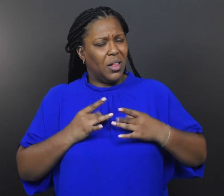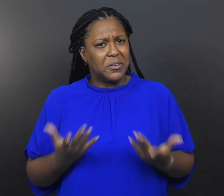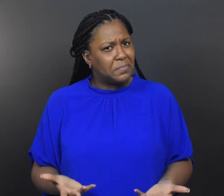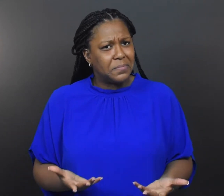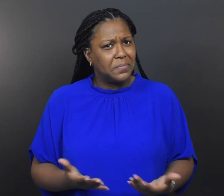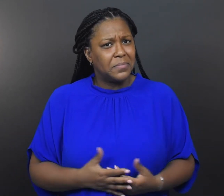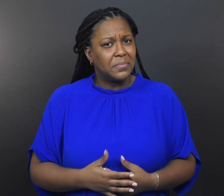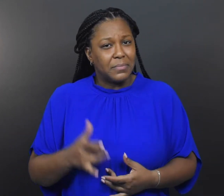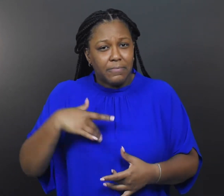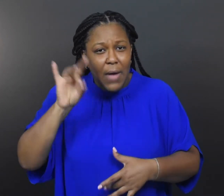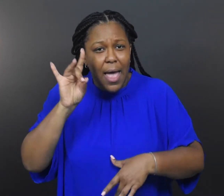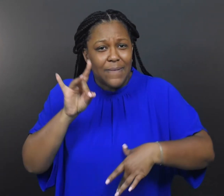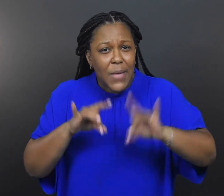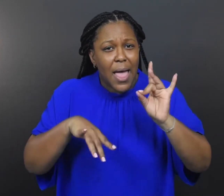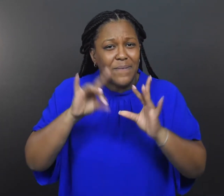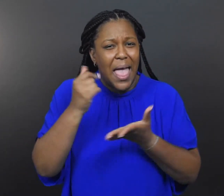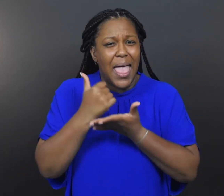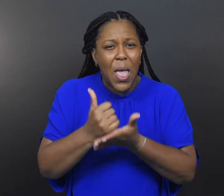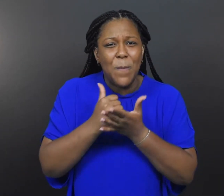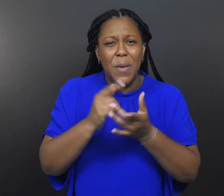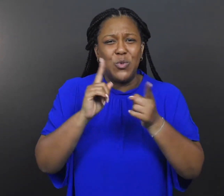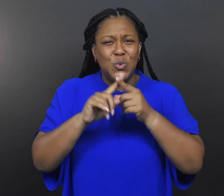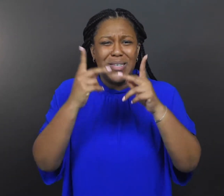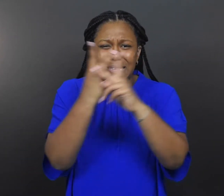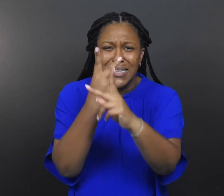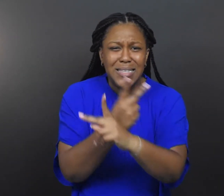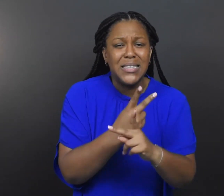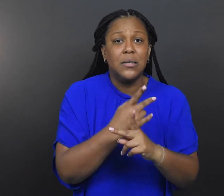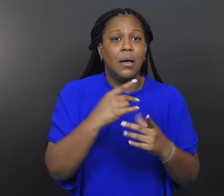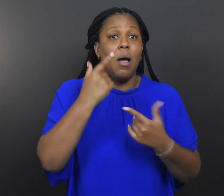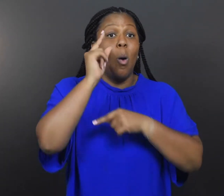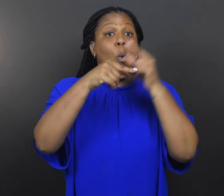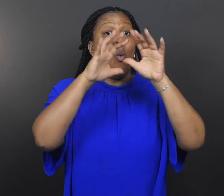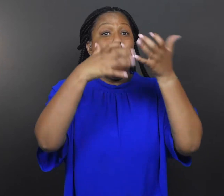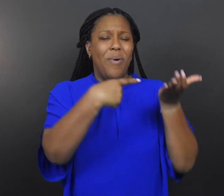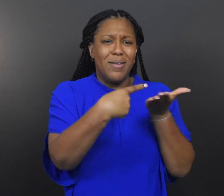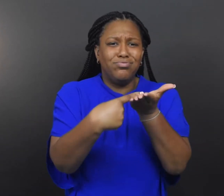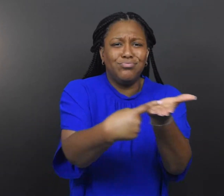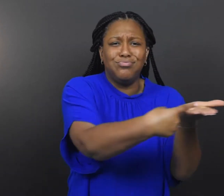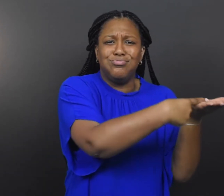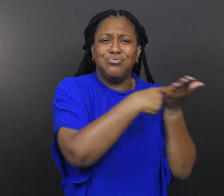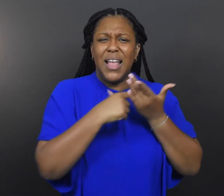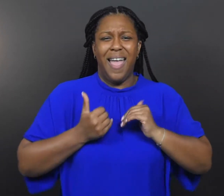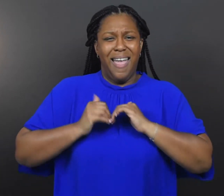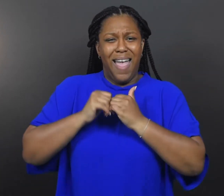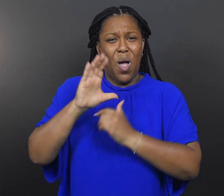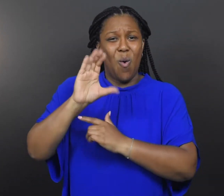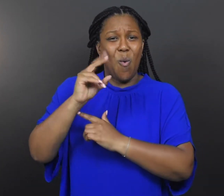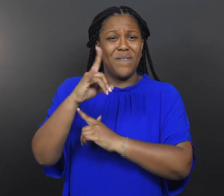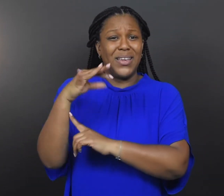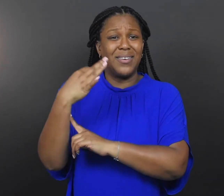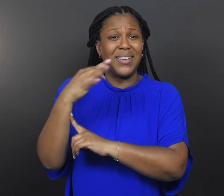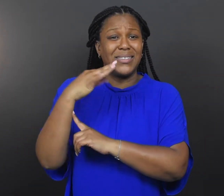The findings helped fuel a global discussion about how COVID-19 spreads and the possibility